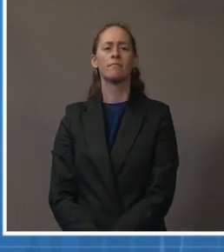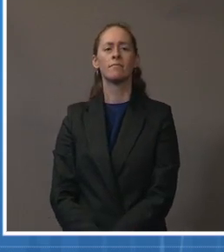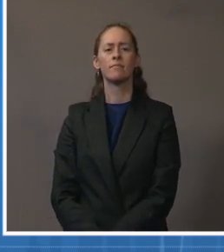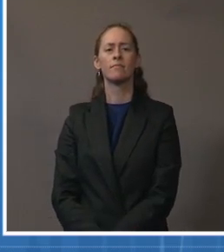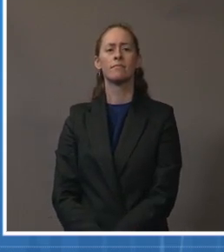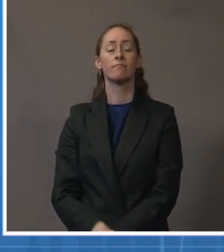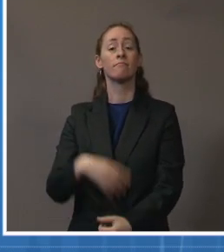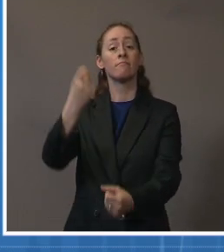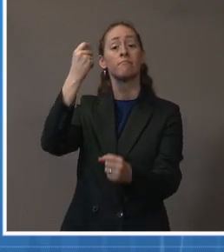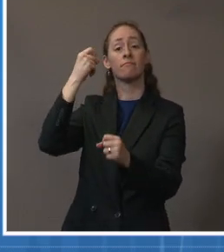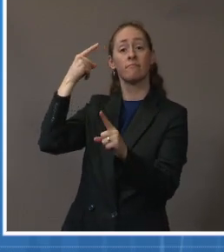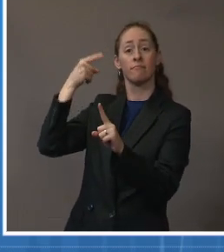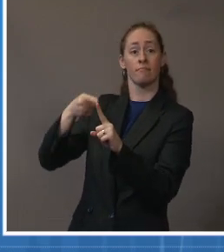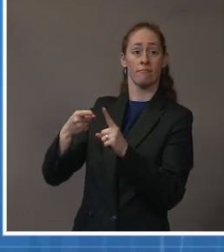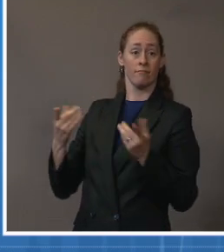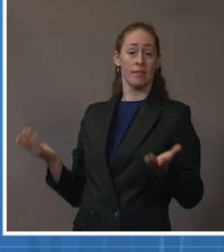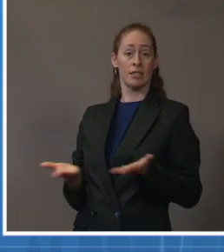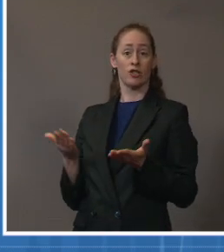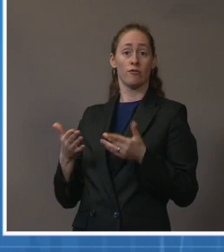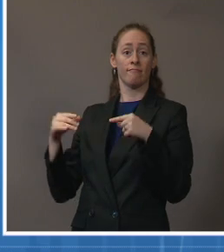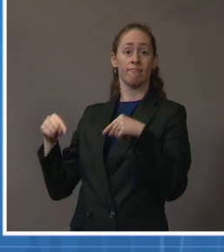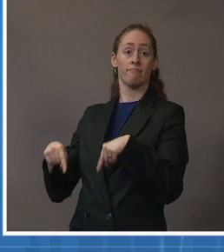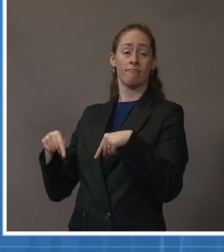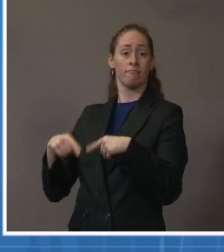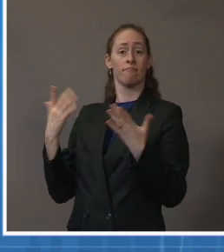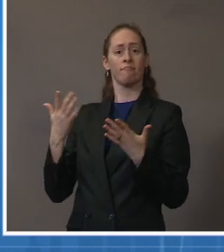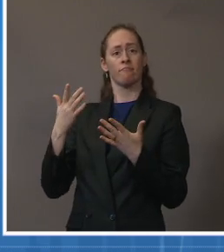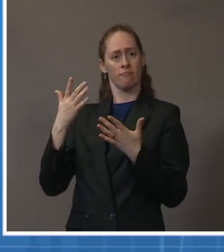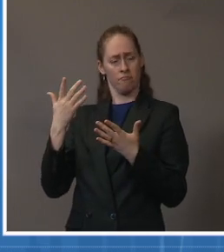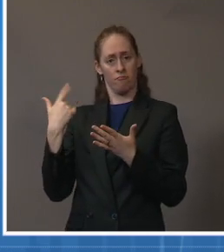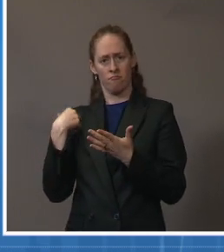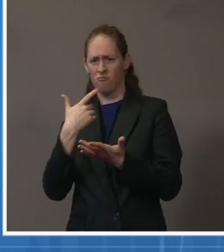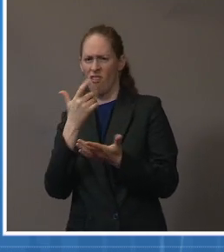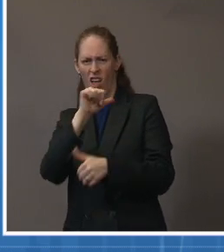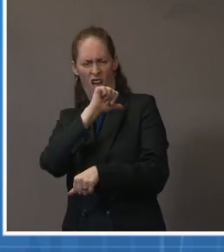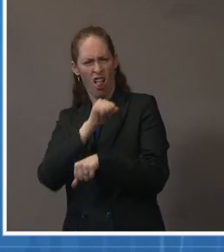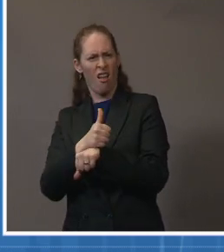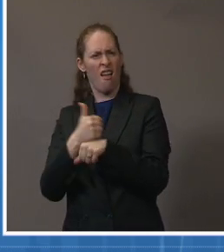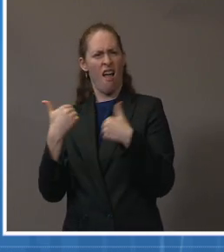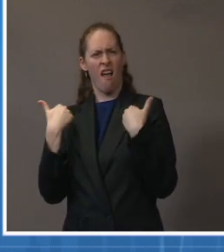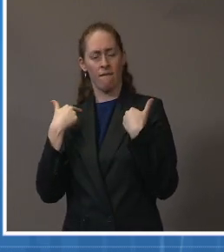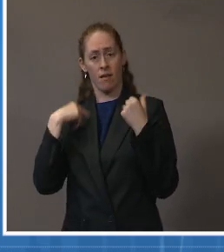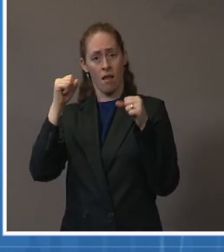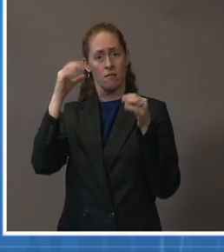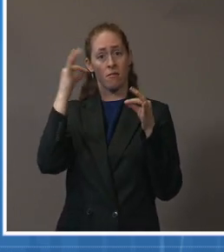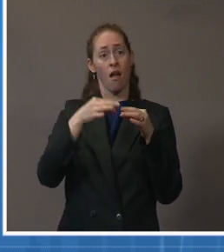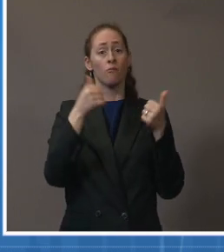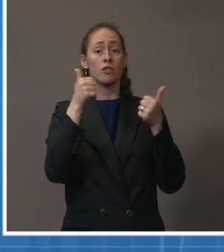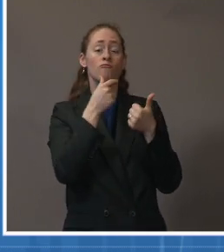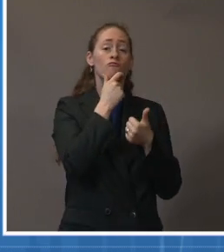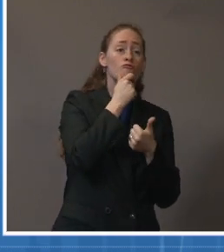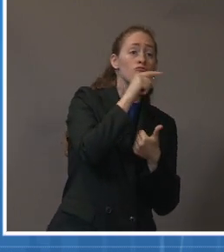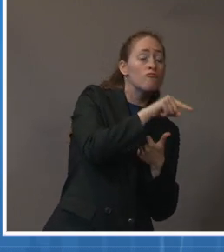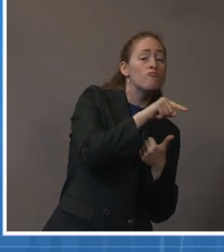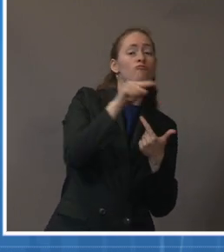will have the authority to say, "The doses are going here, as opposed to there." But that will be done in very close consultation